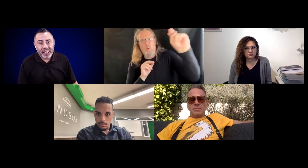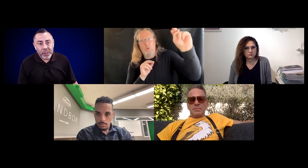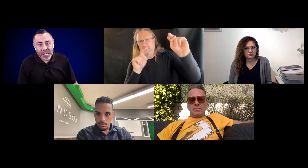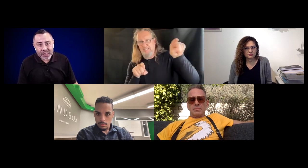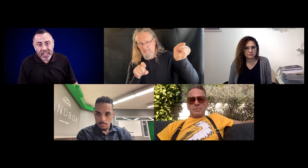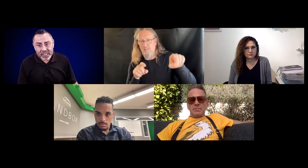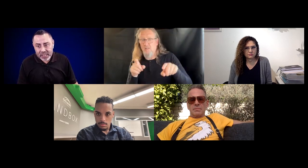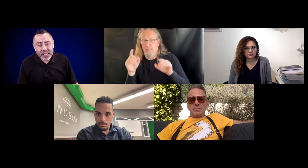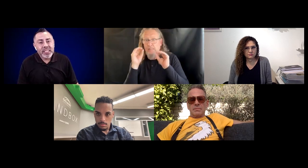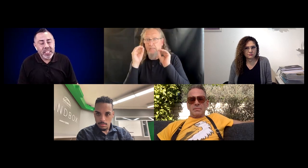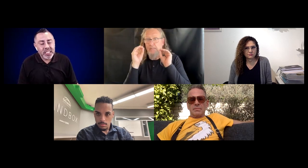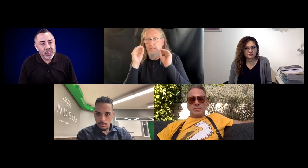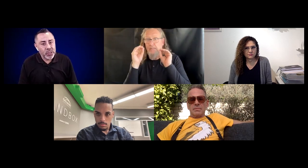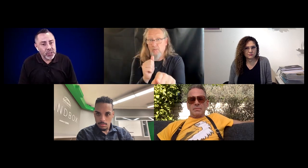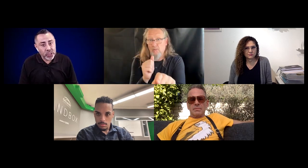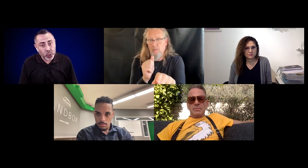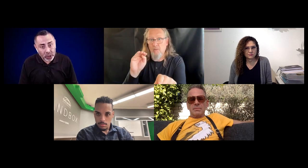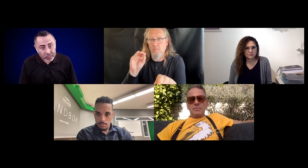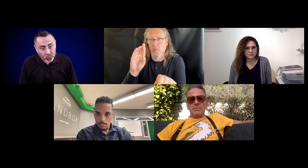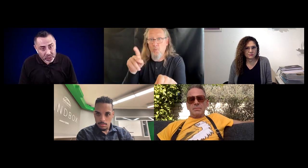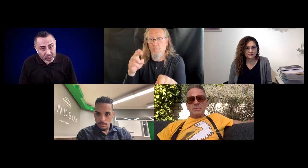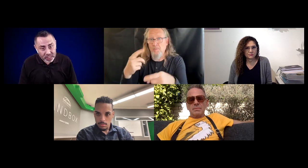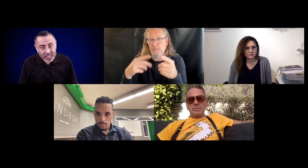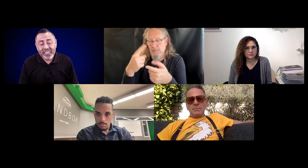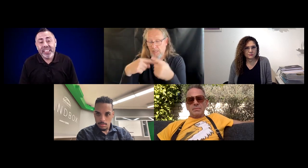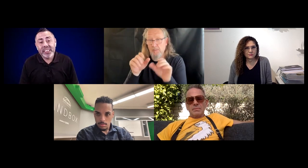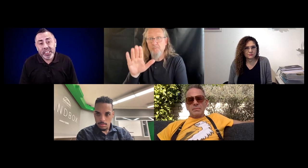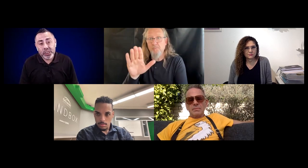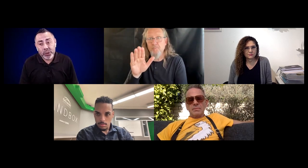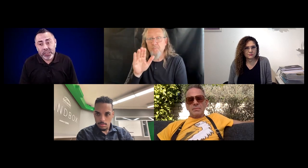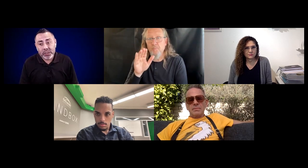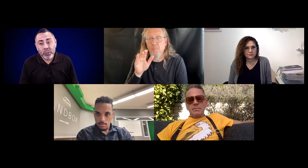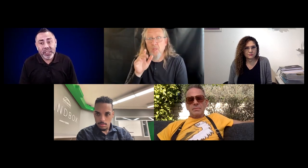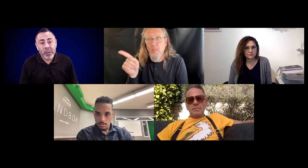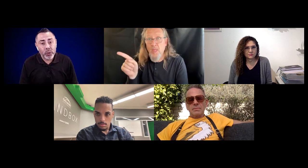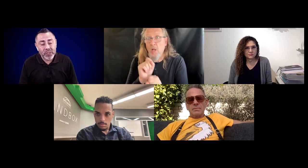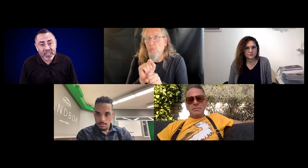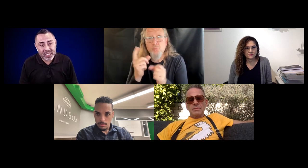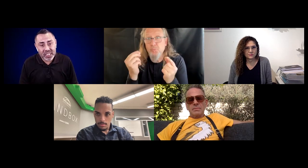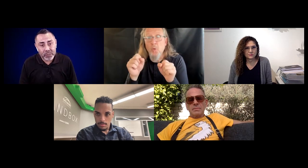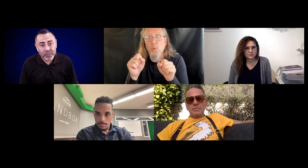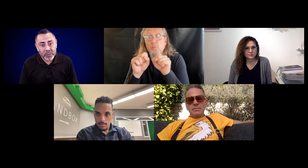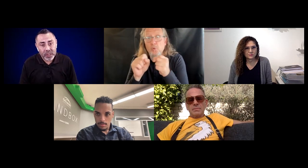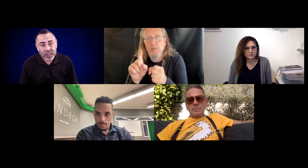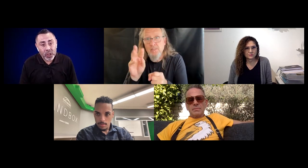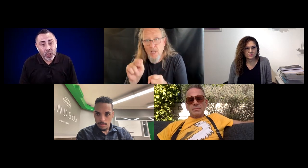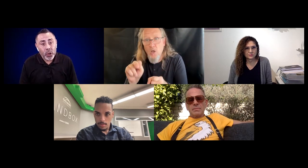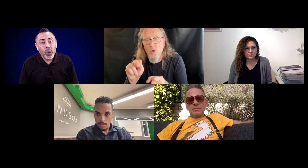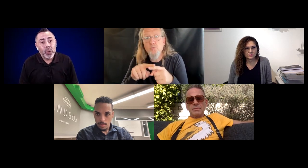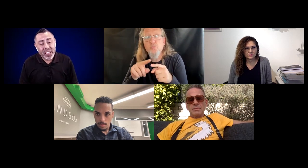Is used in a school up North, and they teach students with that Morphemic sign system.